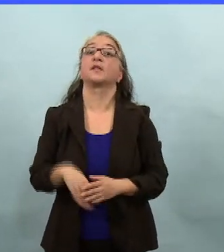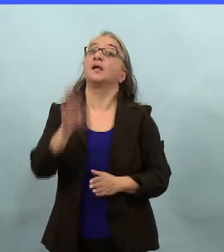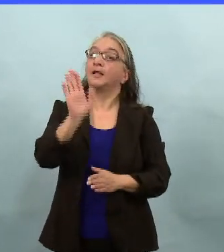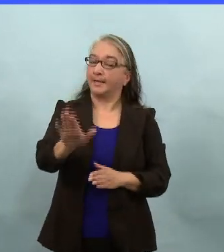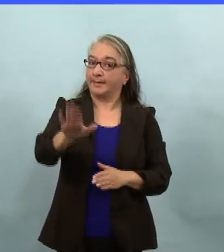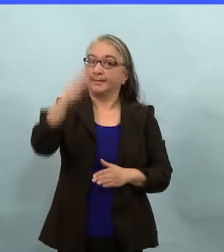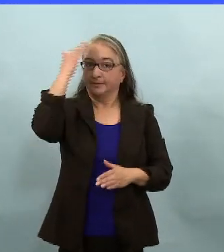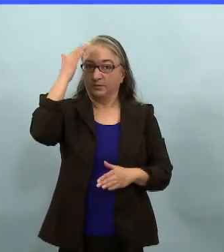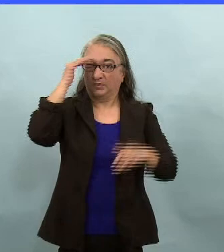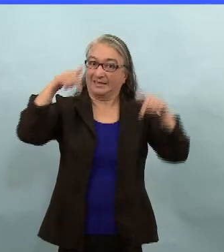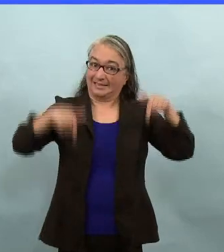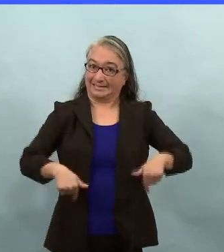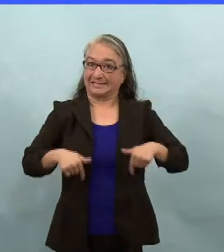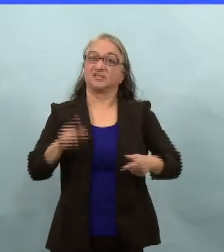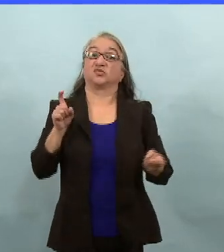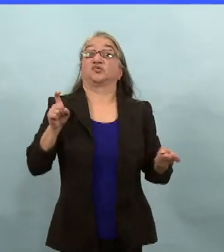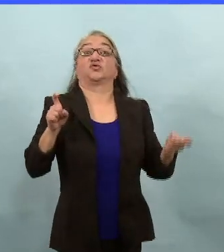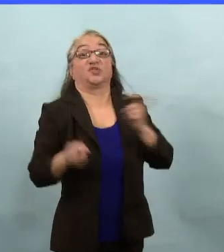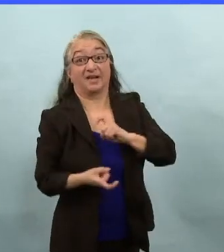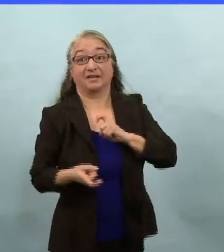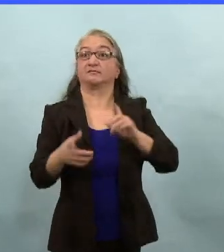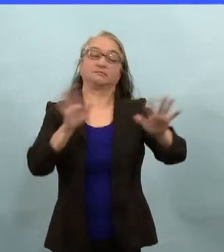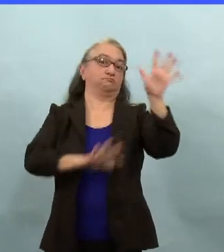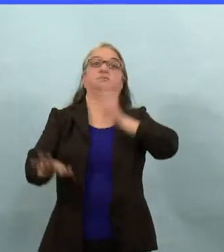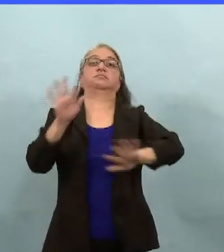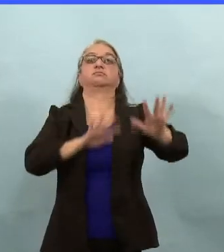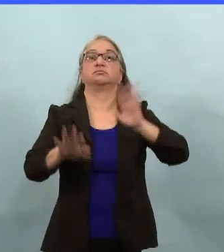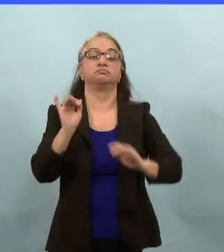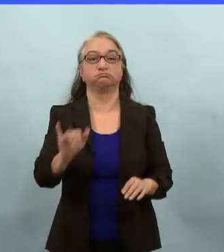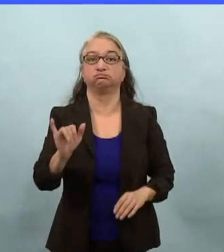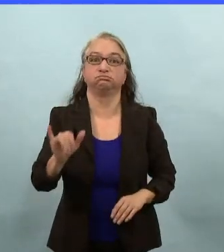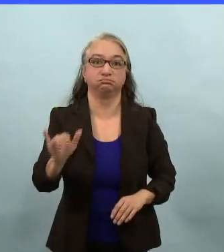and and you know the virus changed you know we've had some challenges all along throughout the